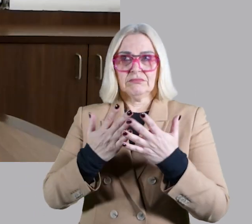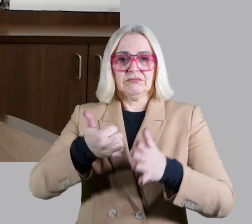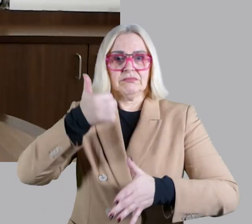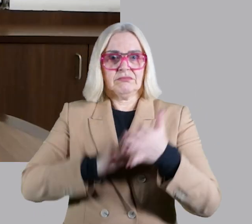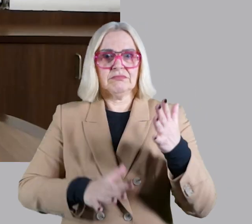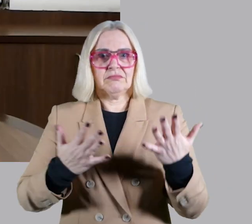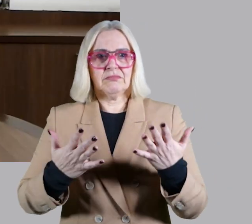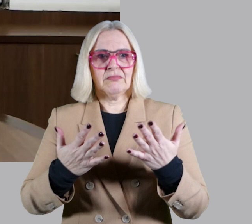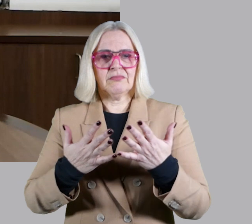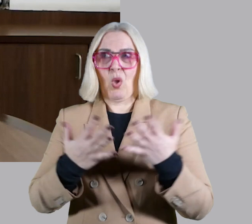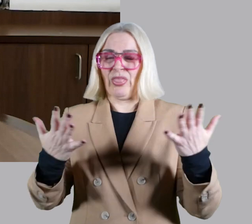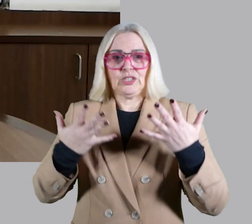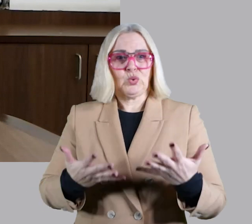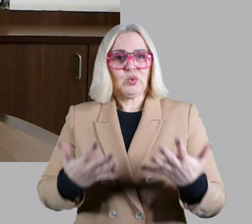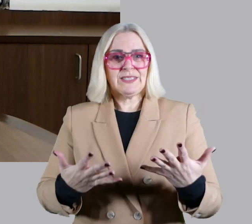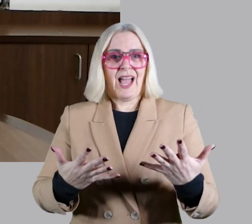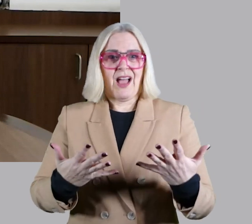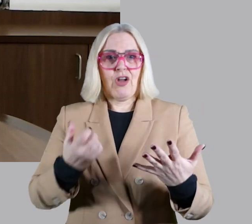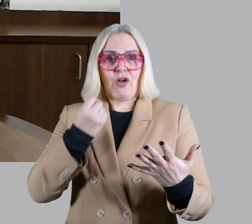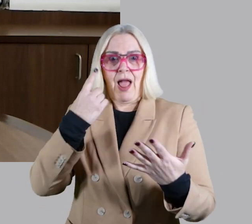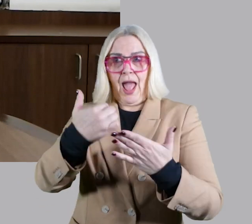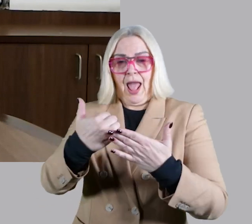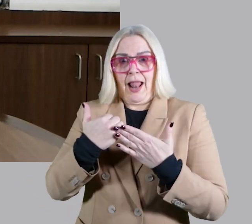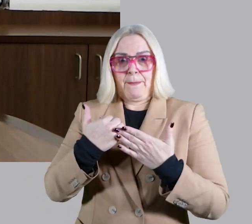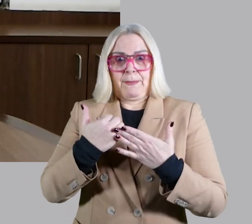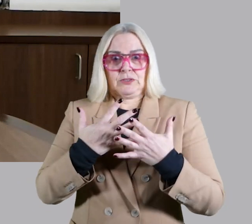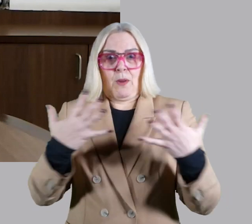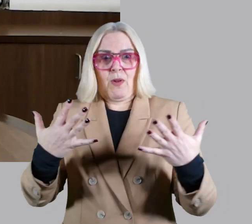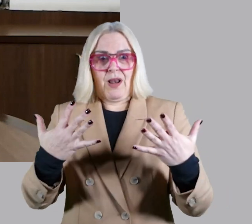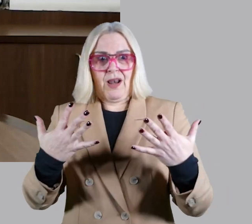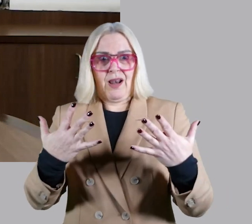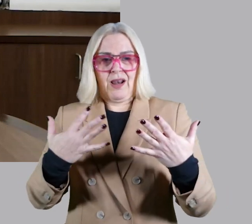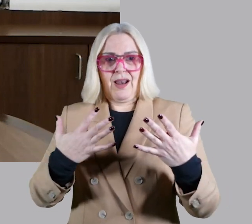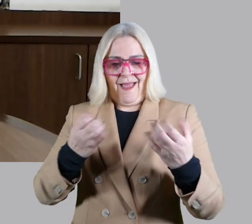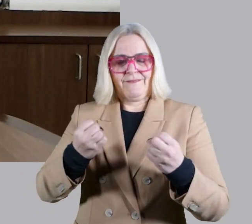and more than that, today I realise it's going to help me so much